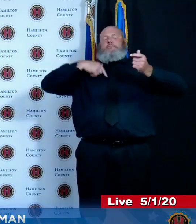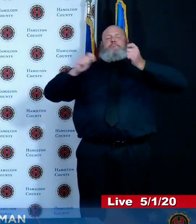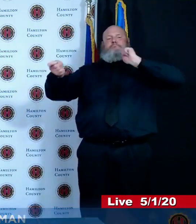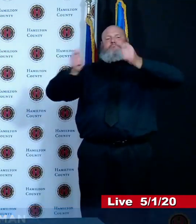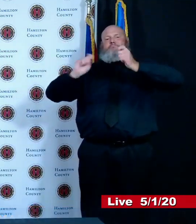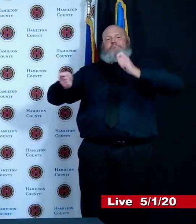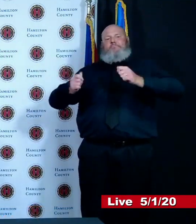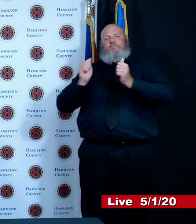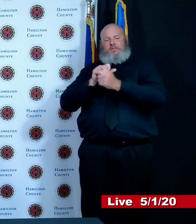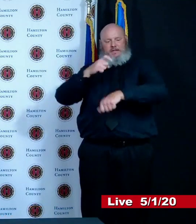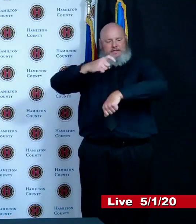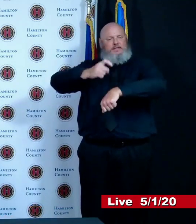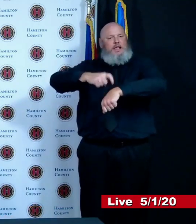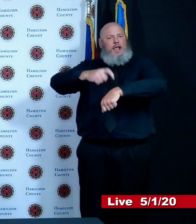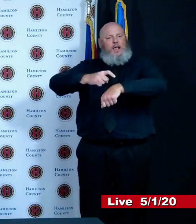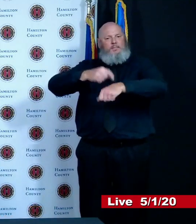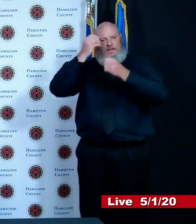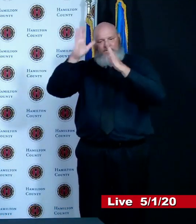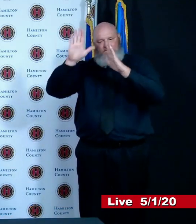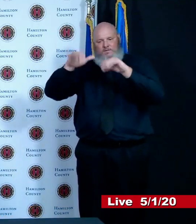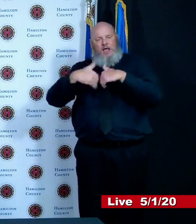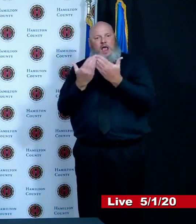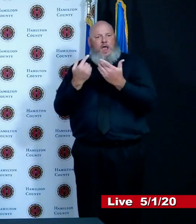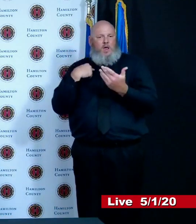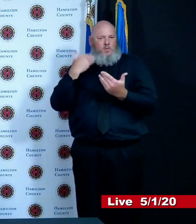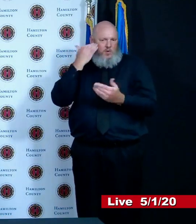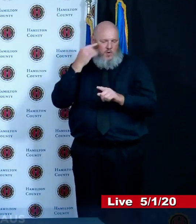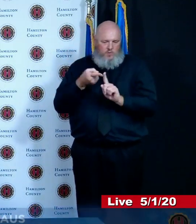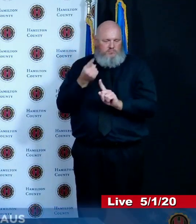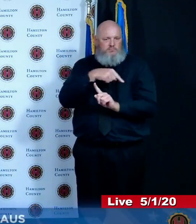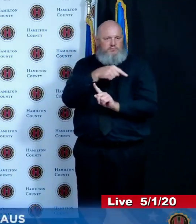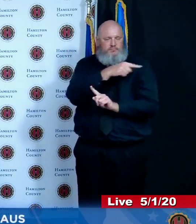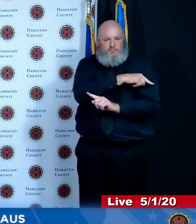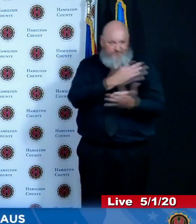thank you to Greg as always for being here it's always so informative Greg